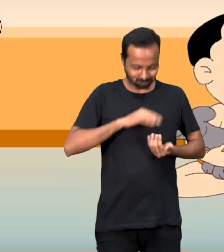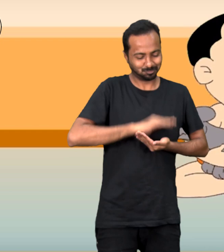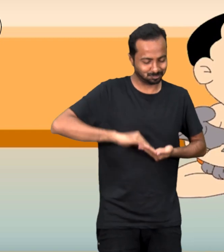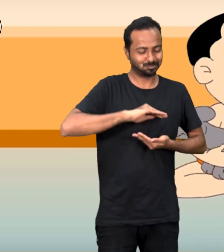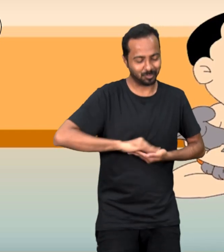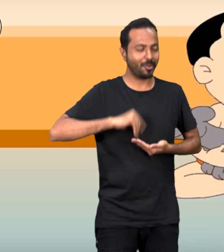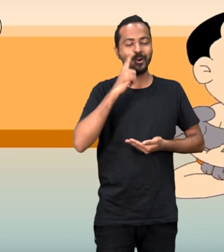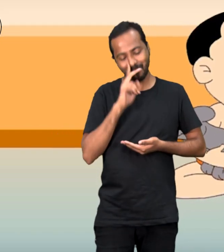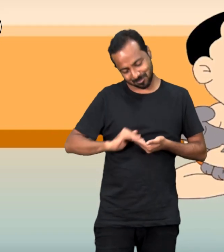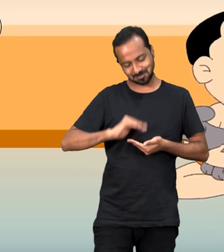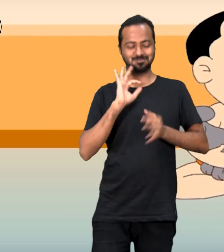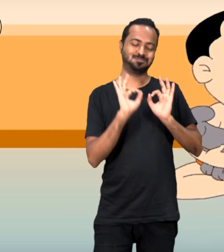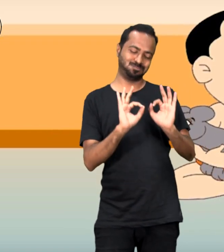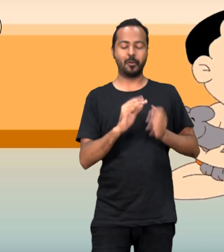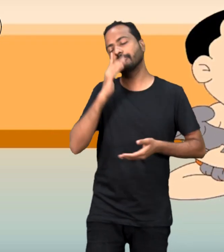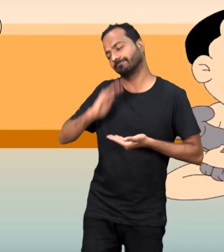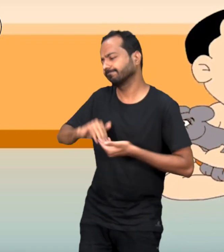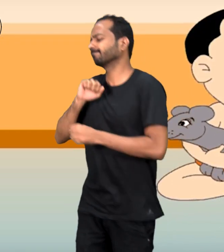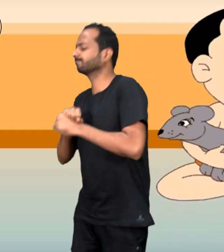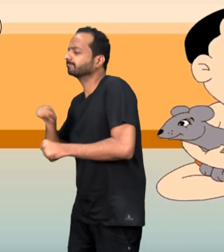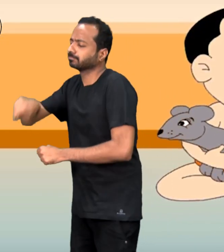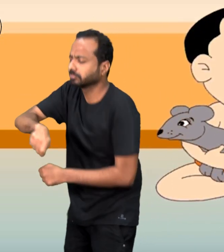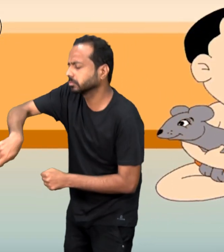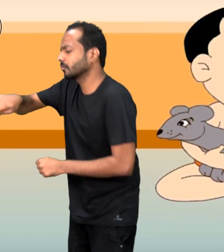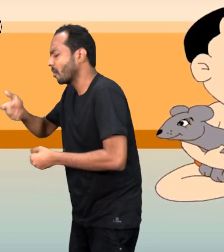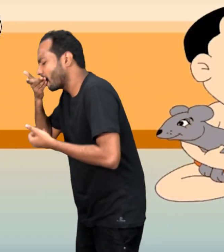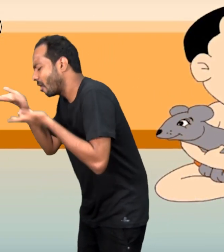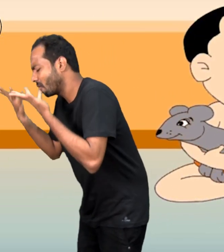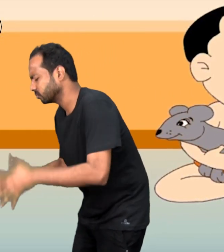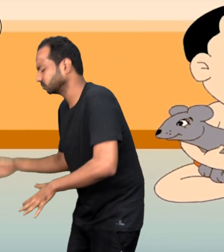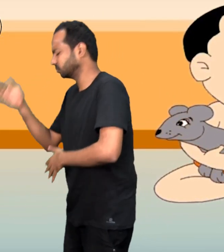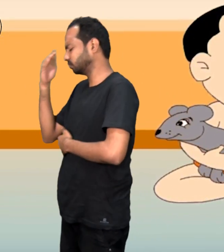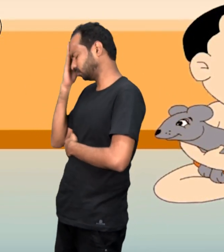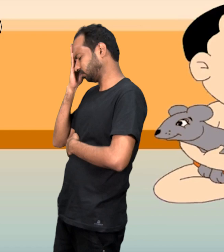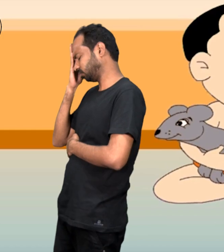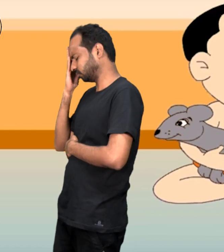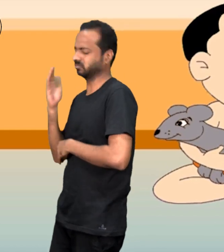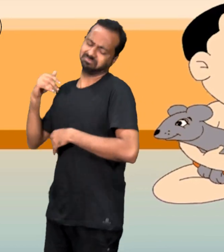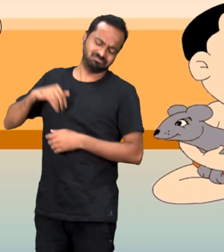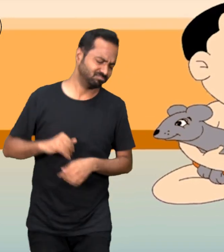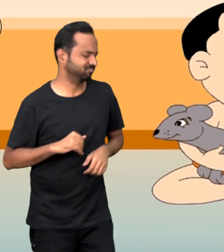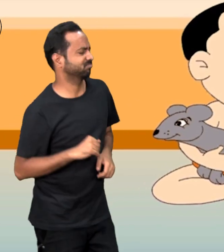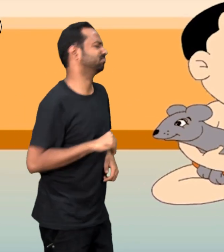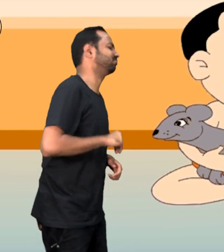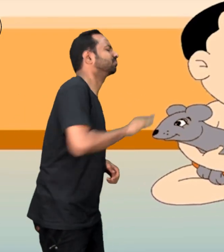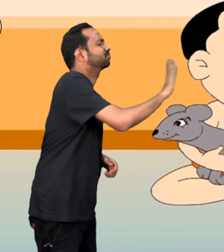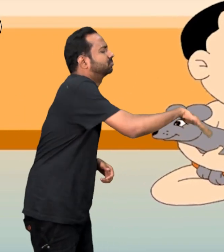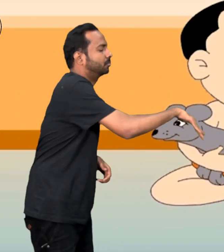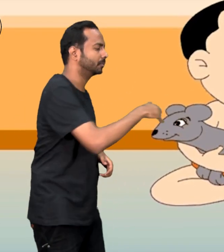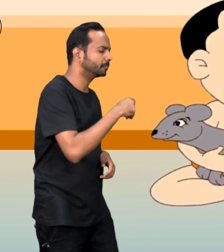both mongoose and the child started playing. As she went to the kitchen for cooking food, she saw there was no water.